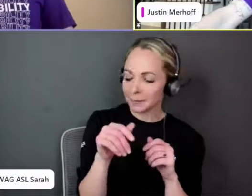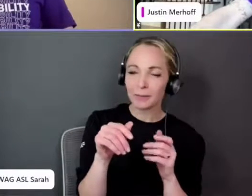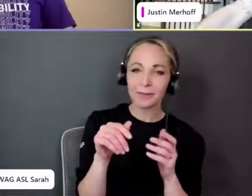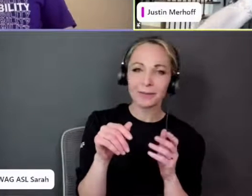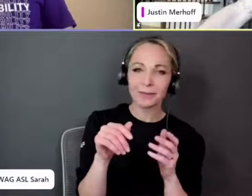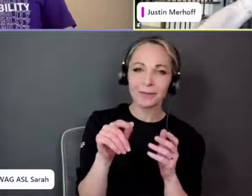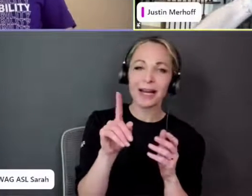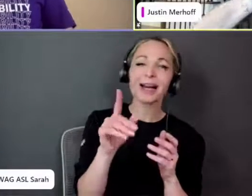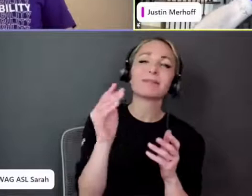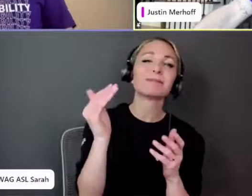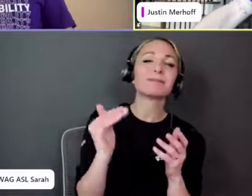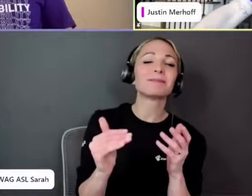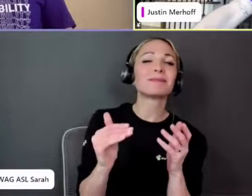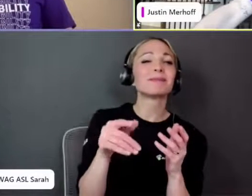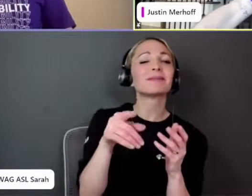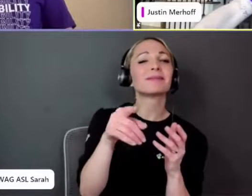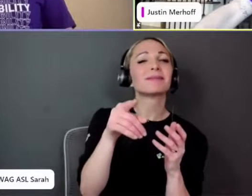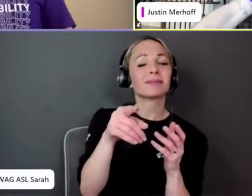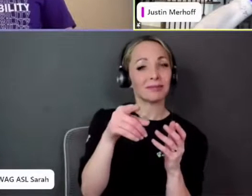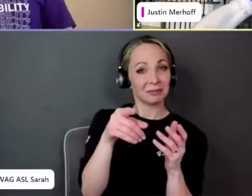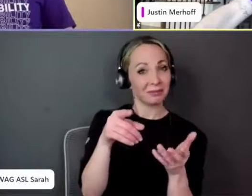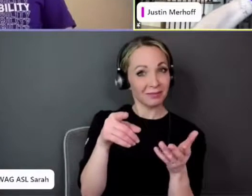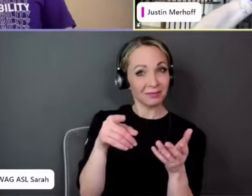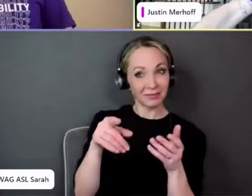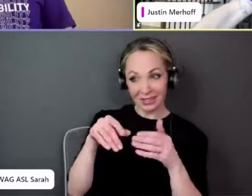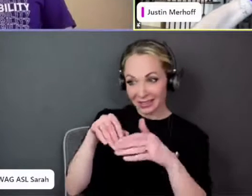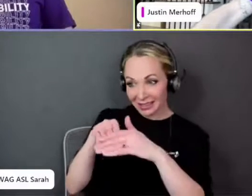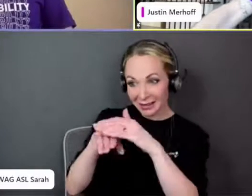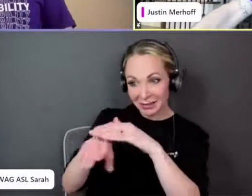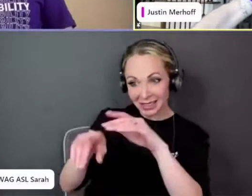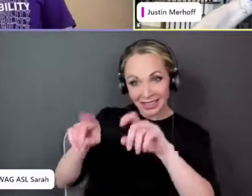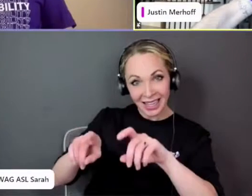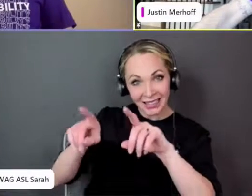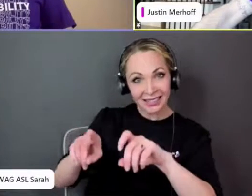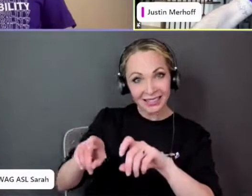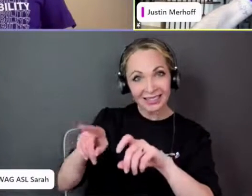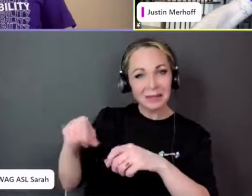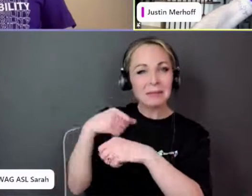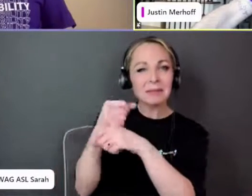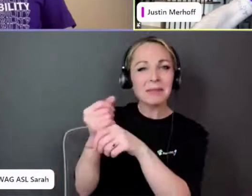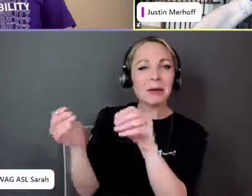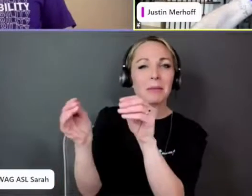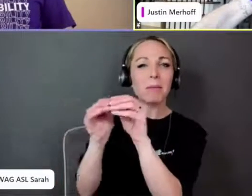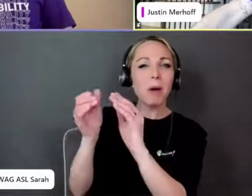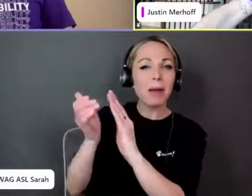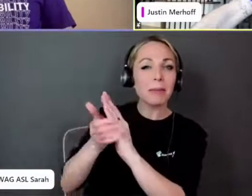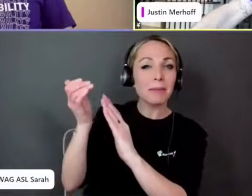And then, "Do you see accessibility test automation being a part of regression or new feature testing?"